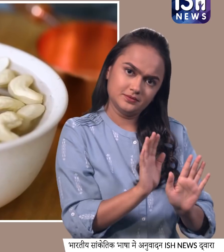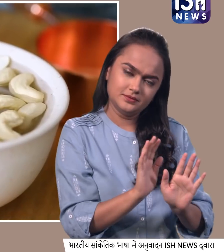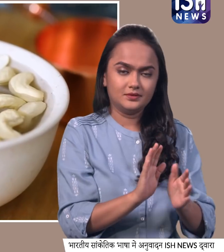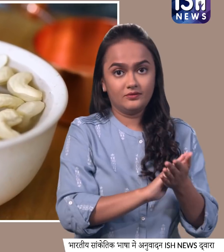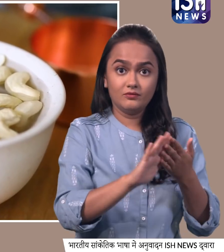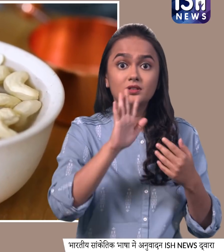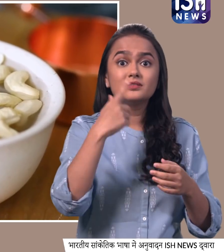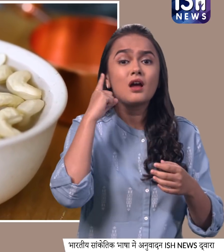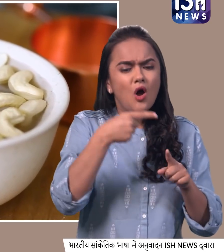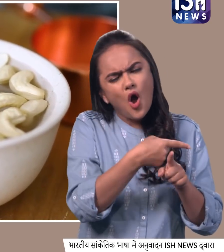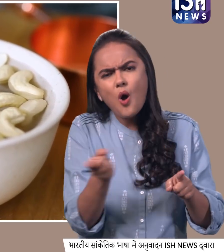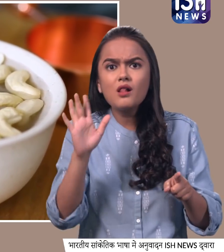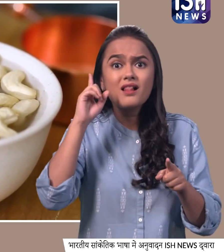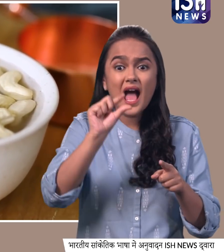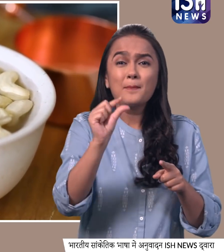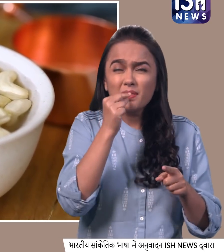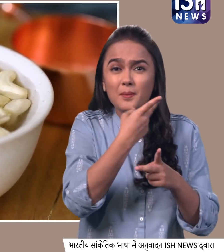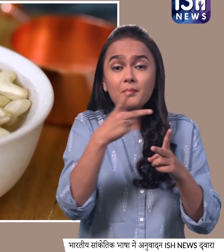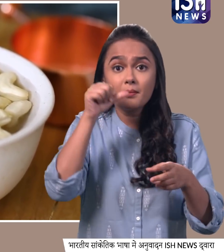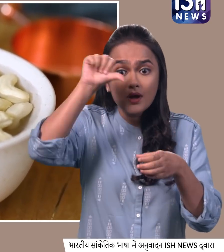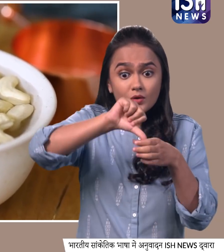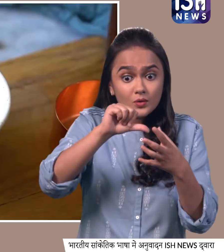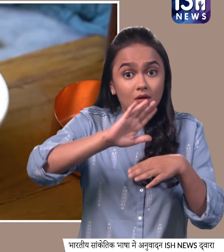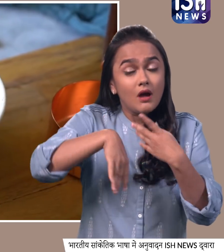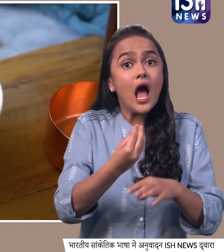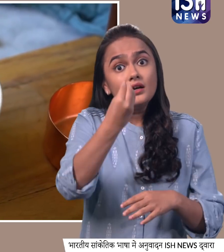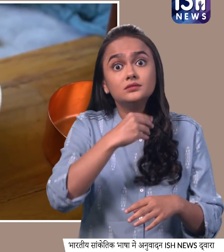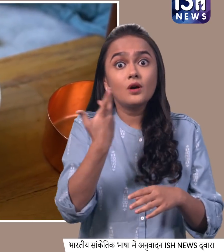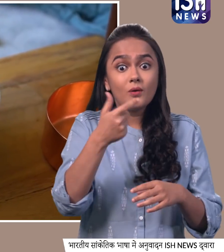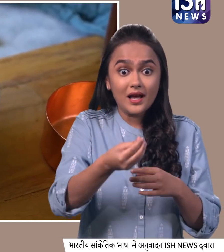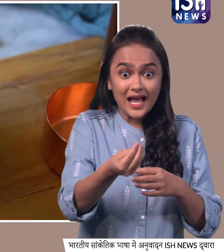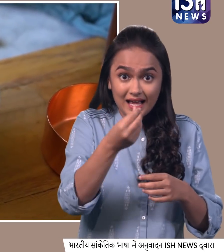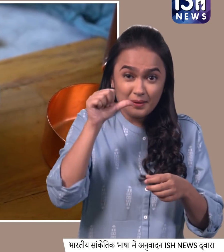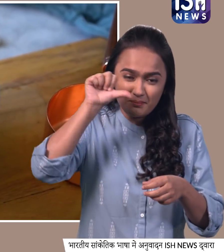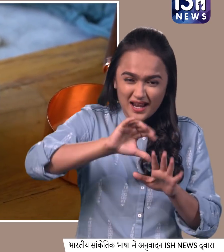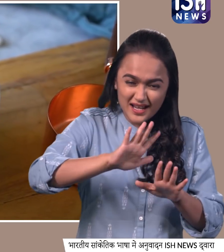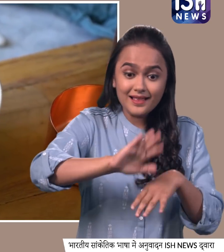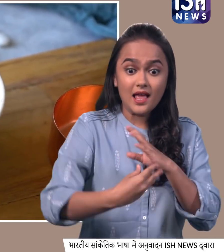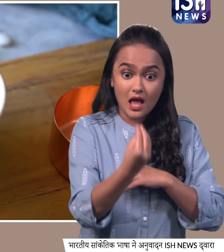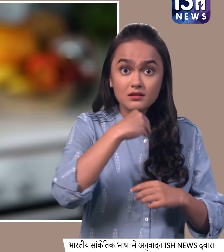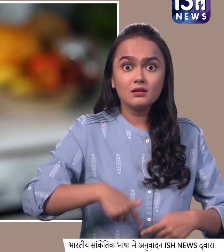We must consume all nuts only after soaking them Soaking them makes them easier to digest